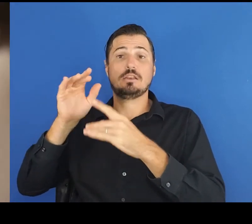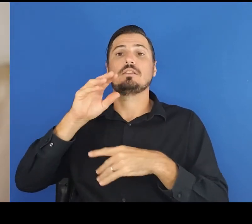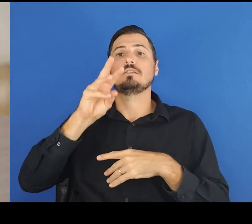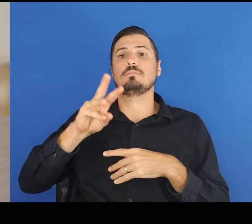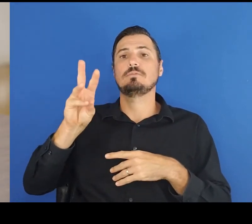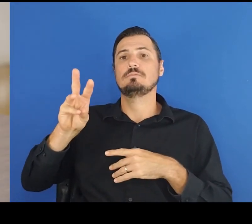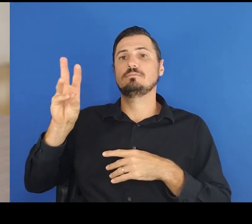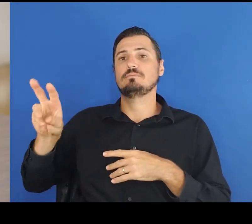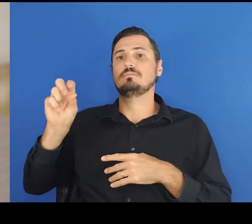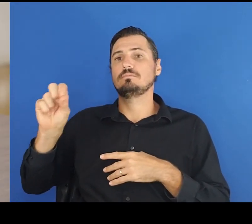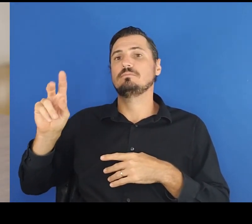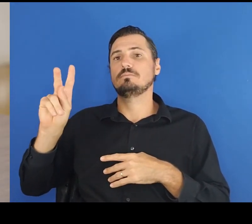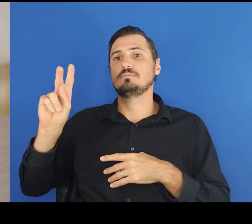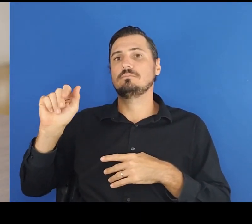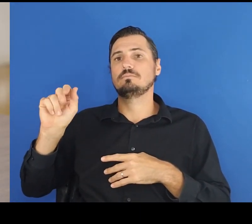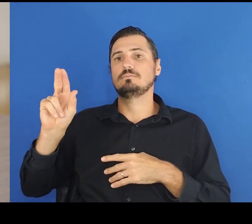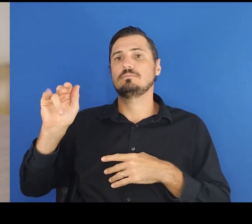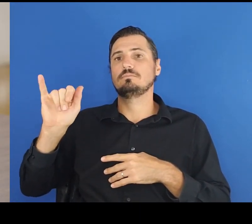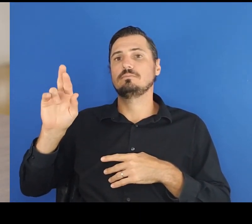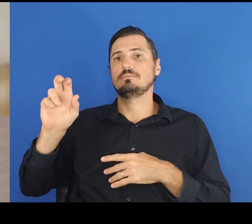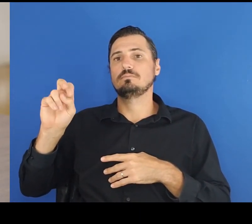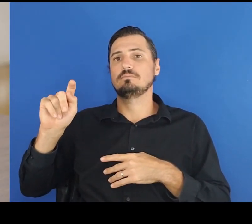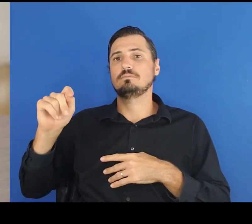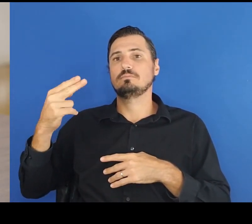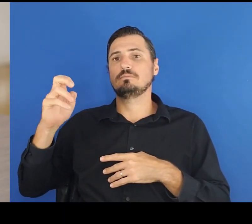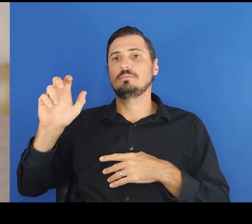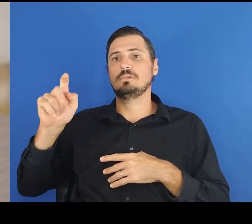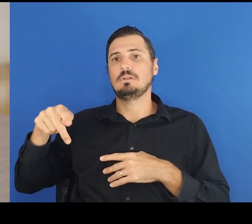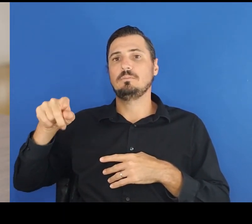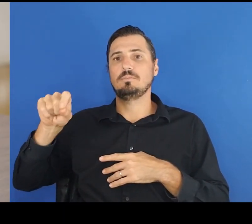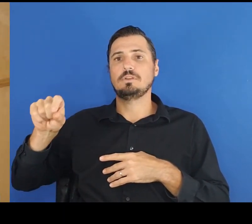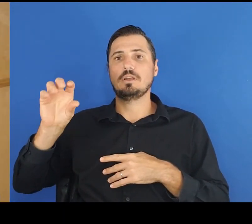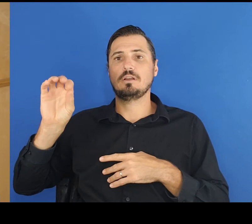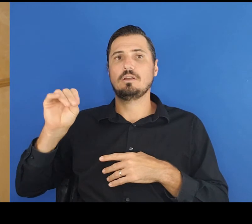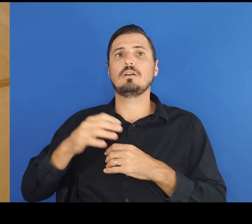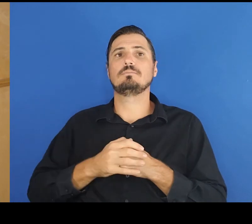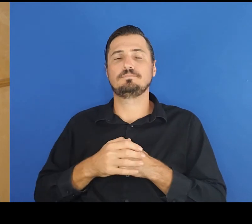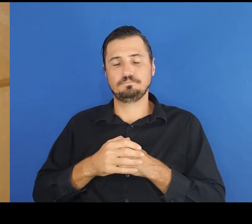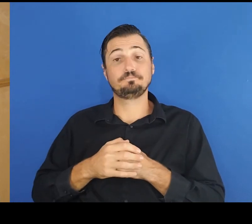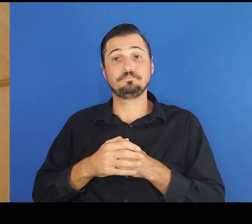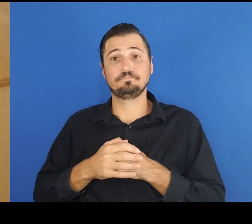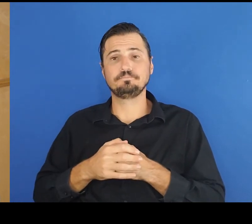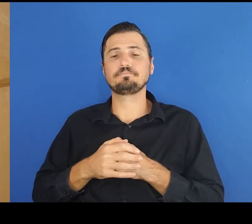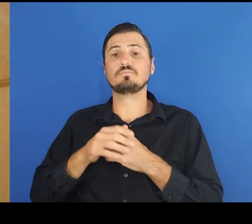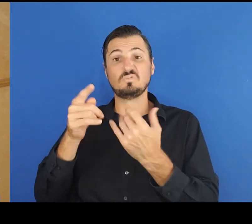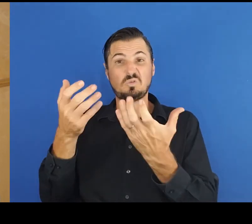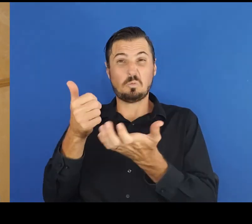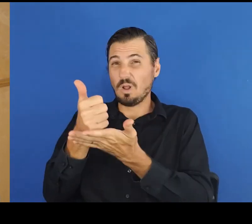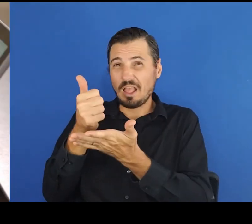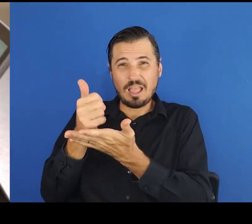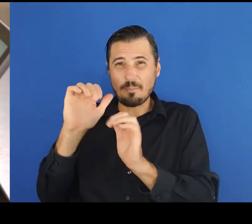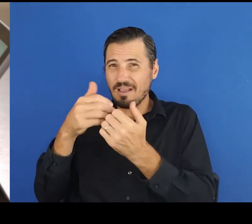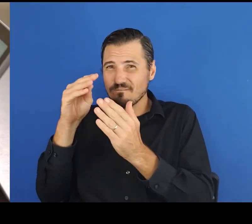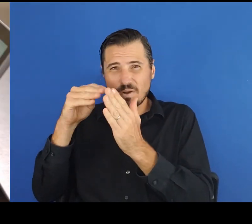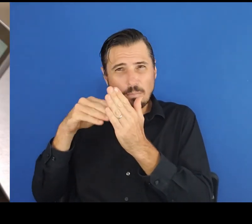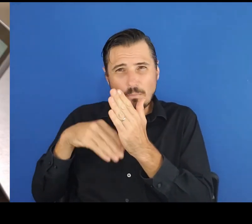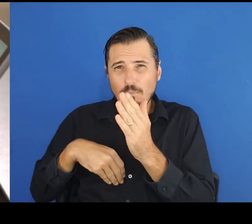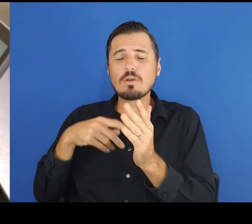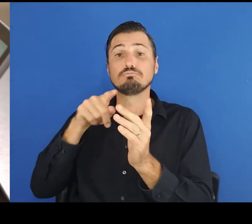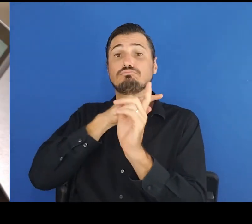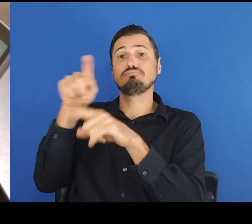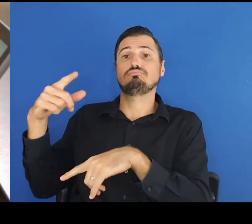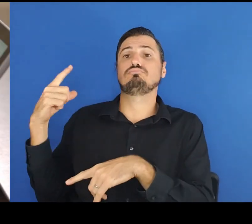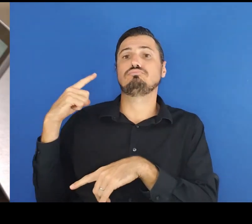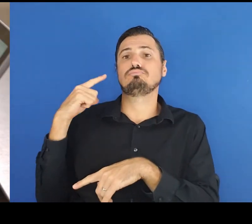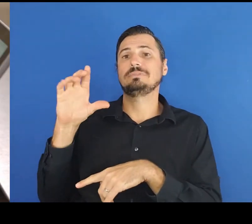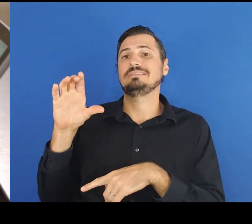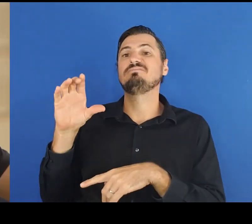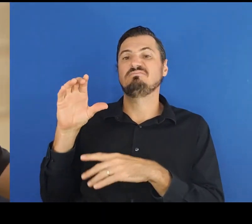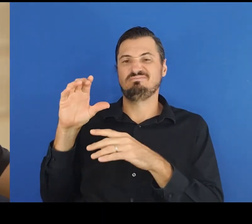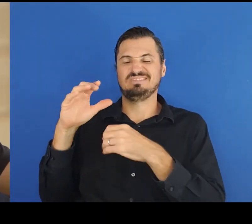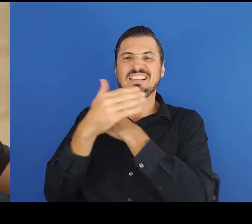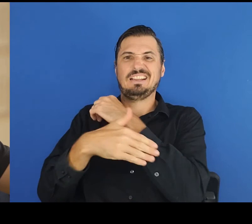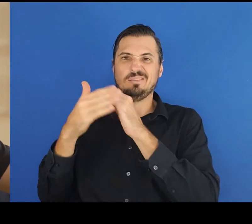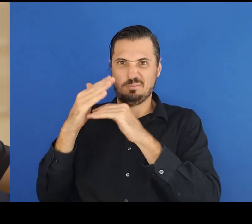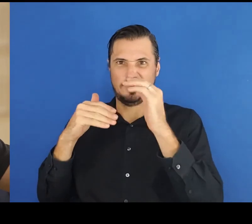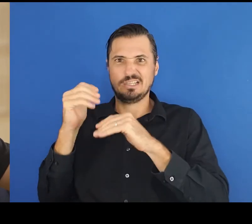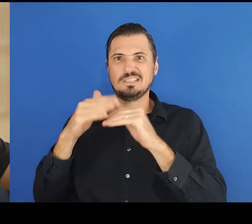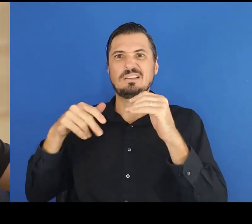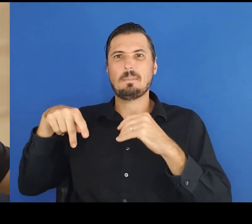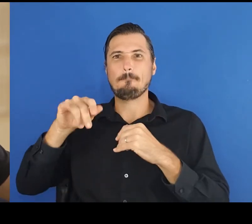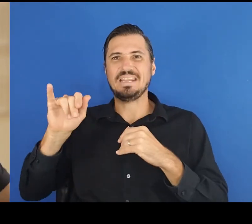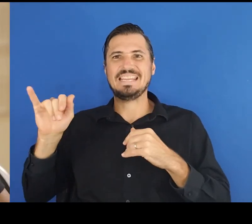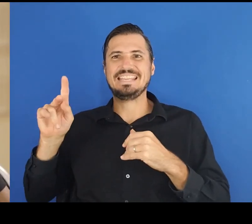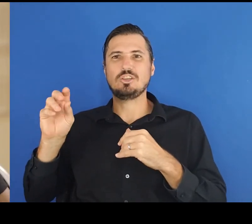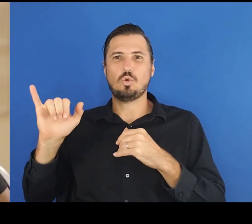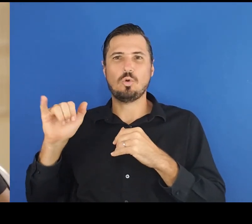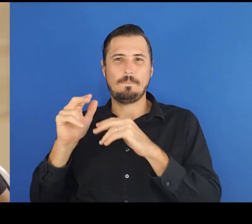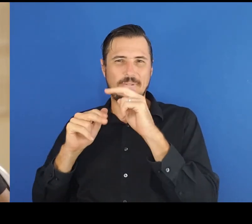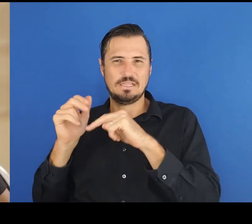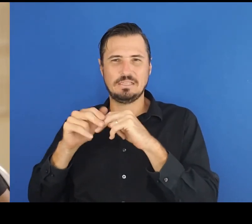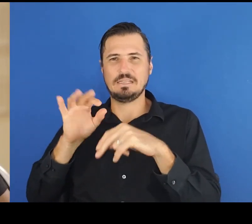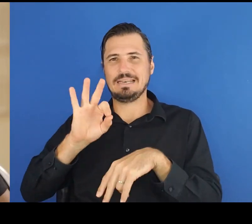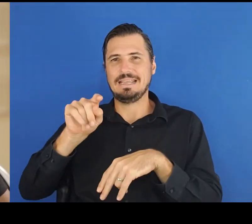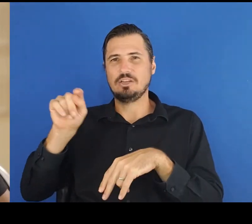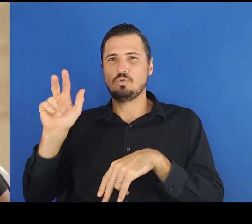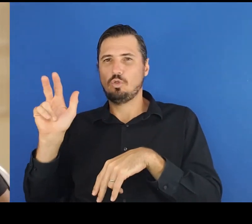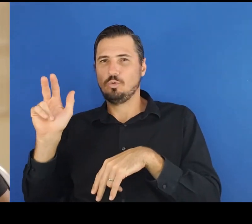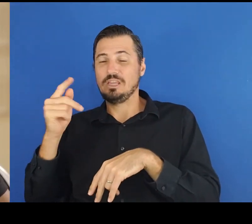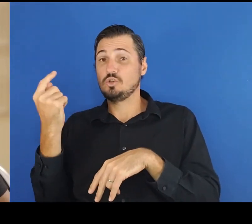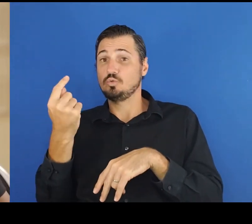www.KauaiRentHelp.com In-person application assistance will be available at the Līhu‘e Civic Center Pi‘ikoi Building from 9 a.m. to 3 p.m. on Tuesday, May 11.